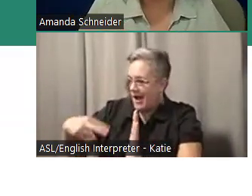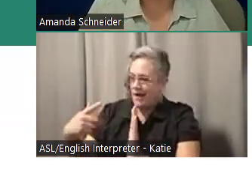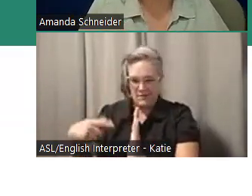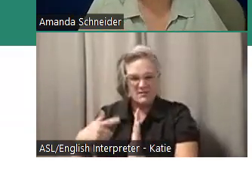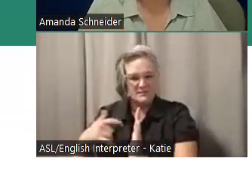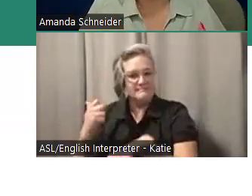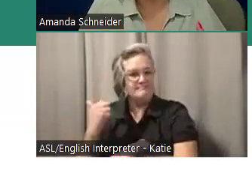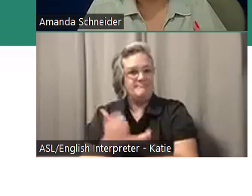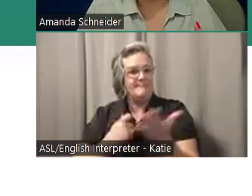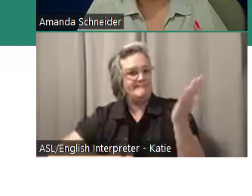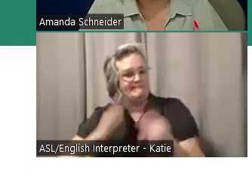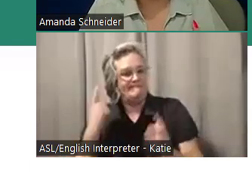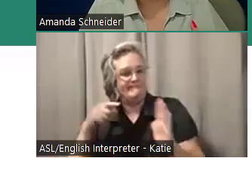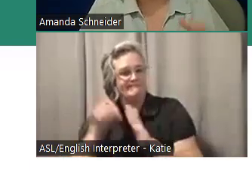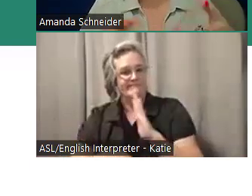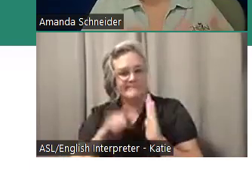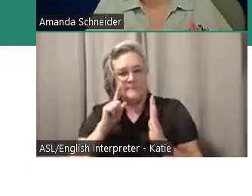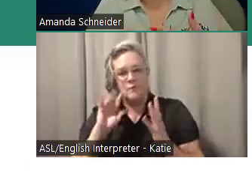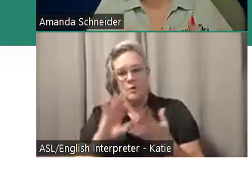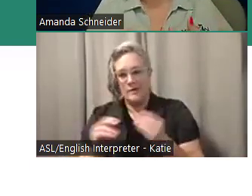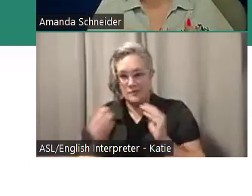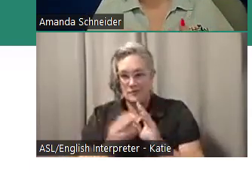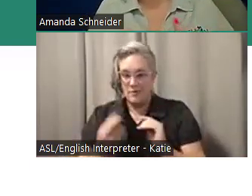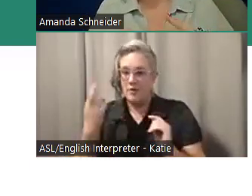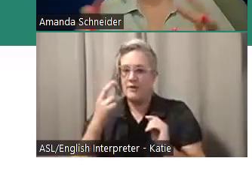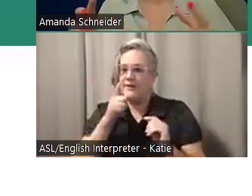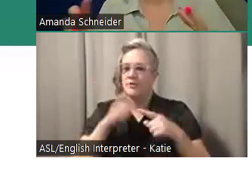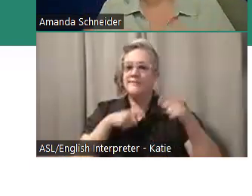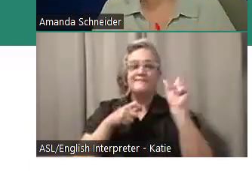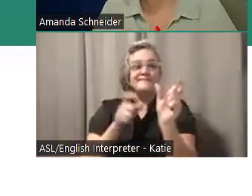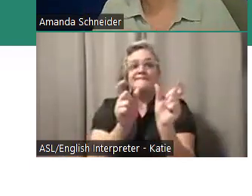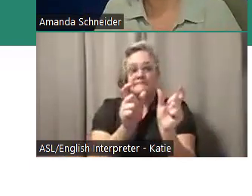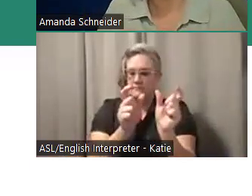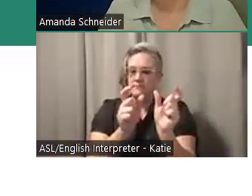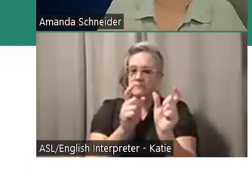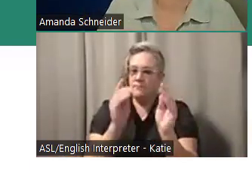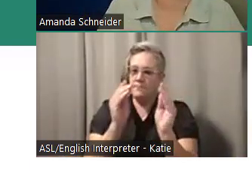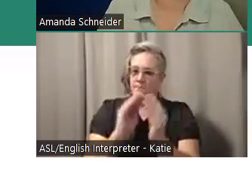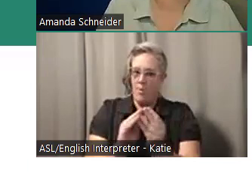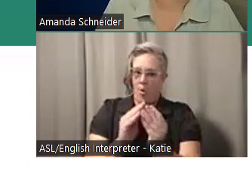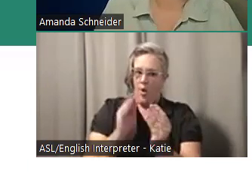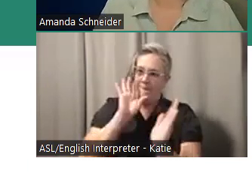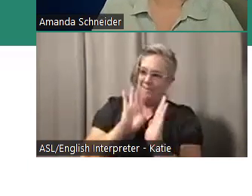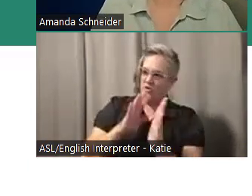the understanding of the story, and realizing that there's a lot about the story that's being told just by pictures.